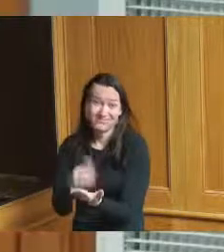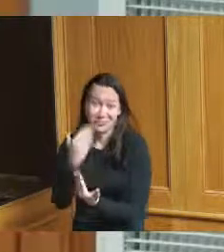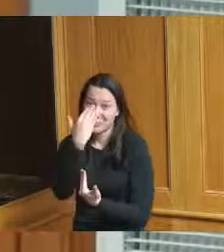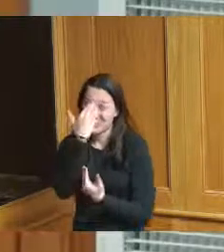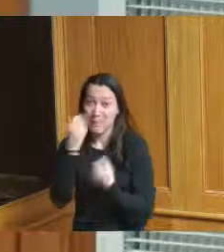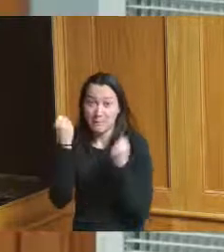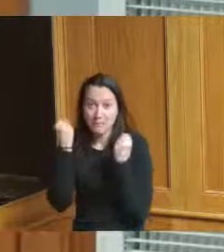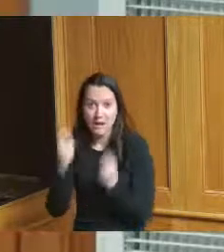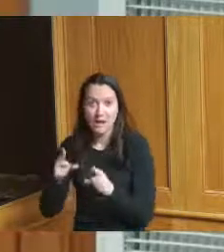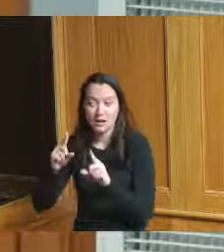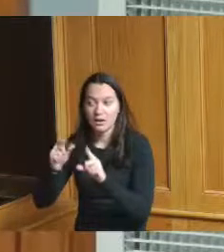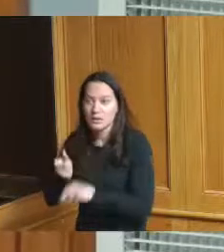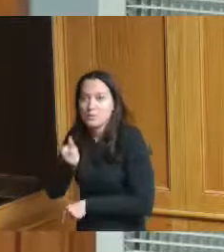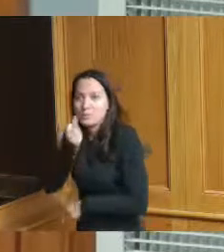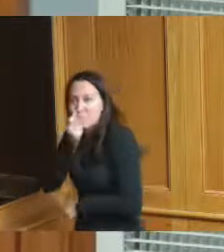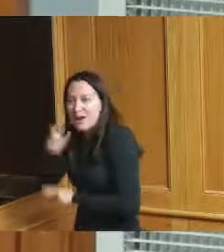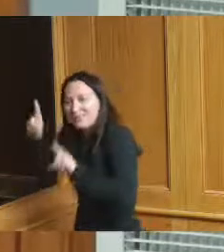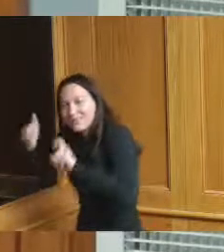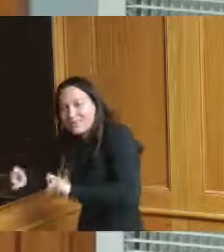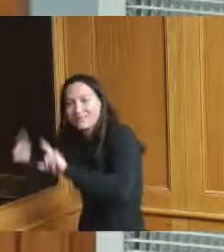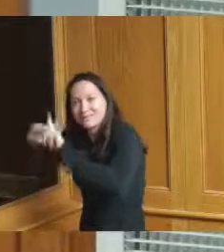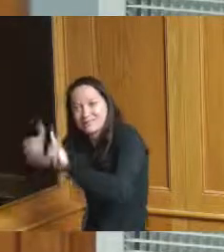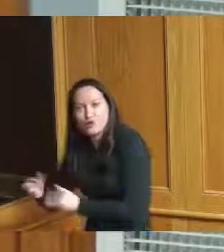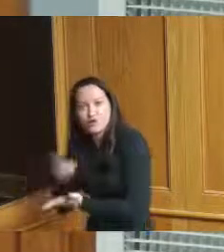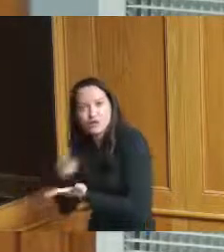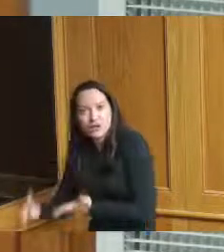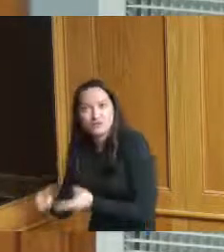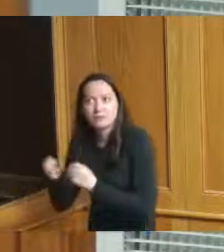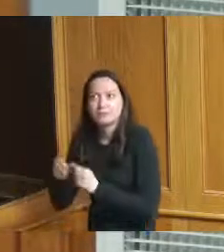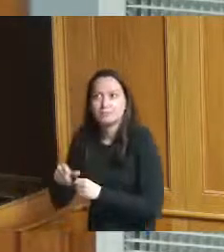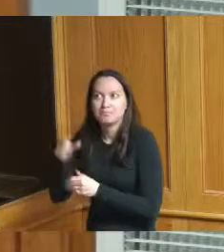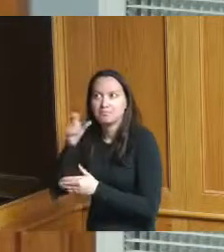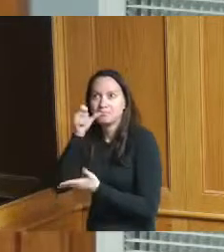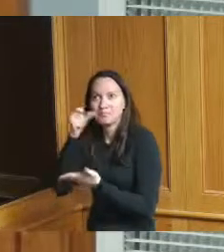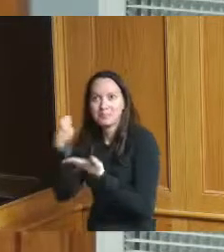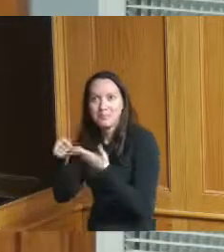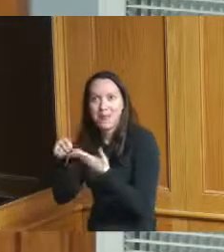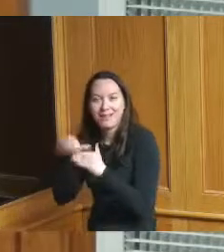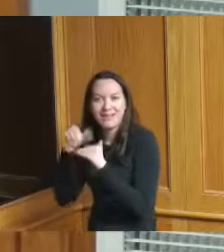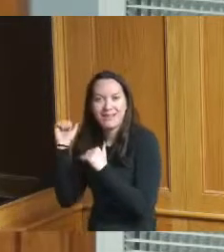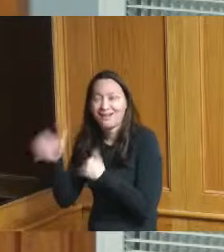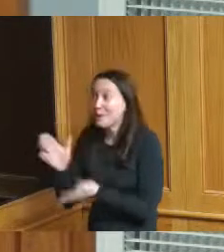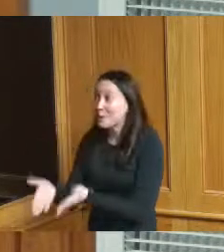many private tests and various resources like the mail where I can purchase test kits through